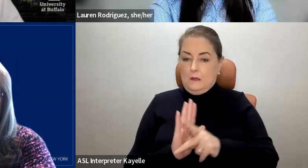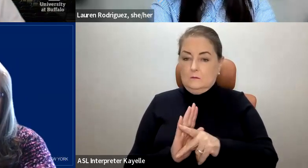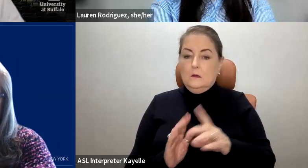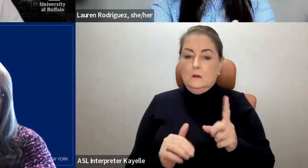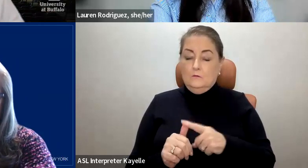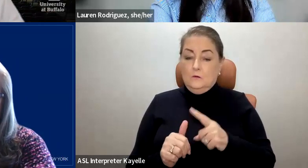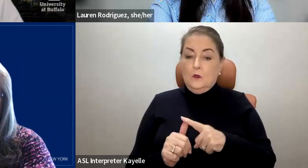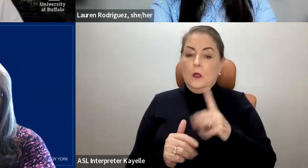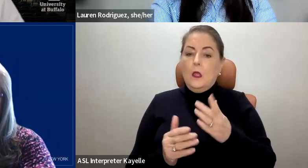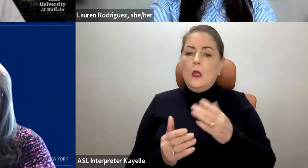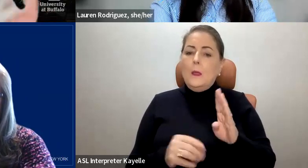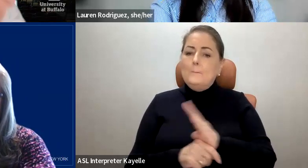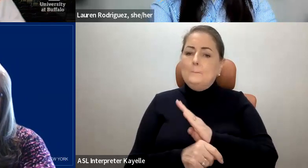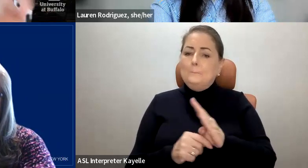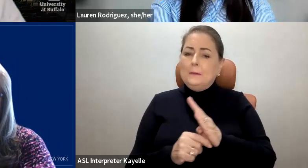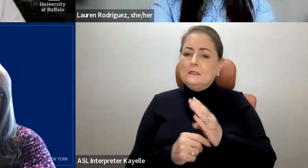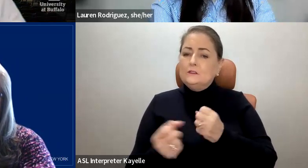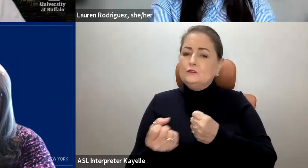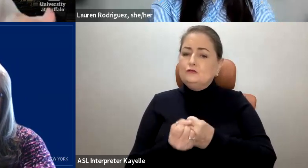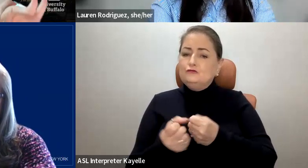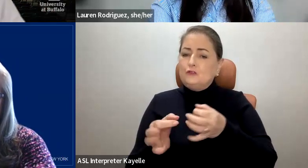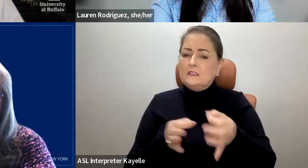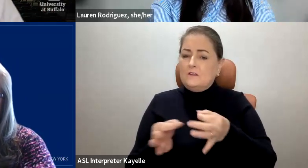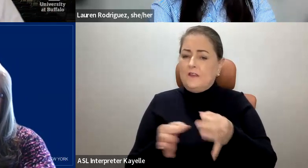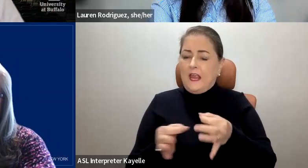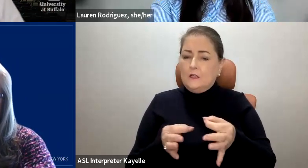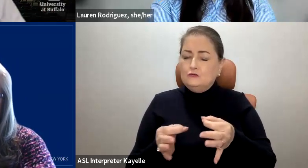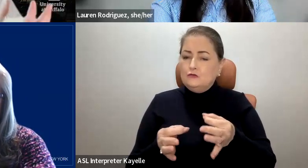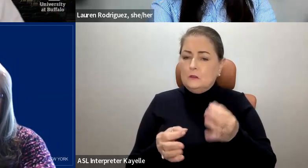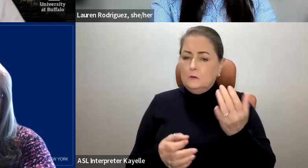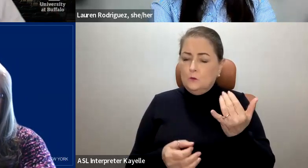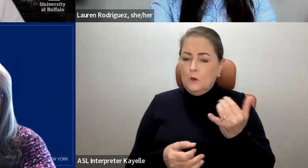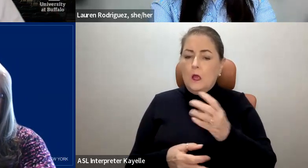justification. Why are we using a tool that does not meet